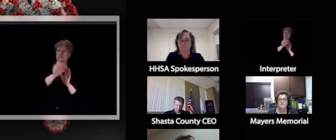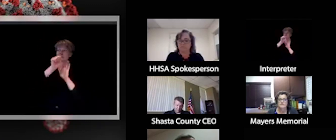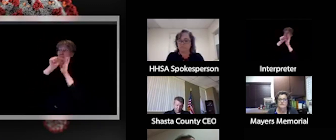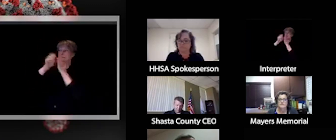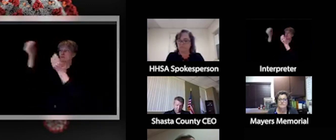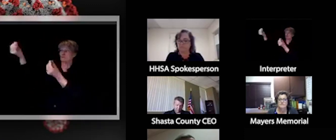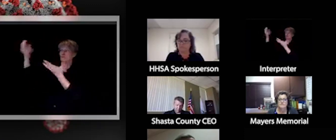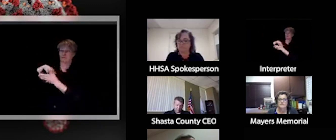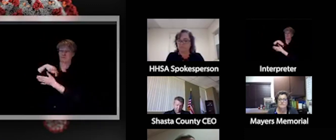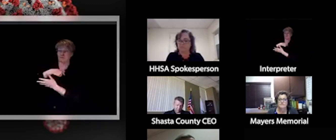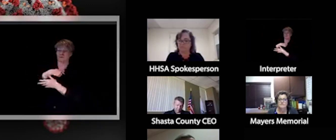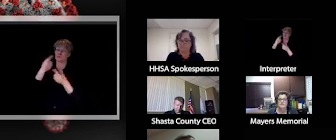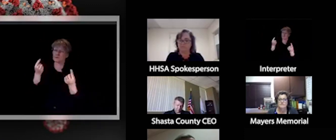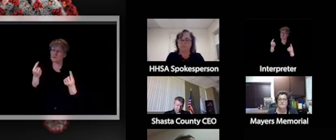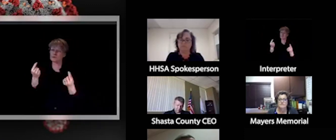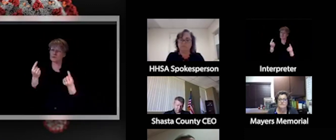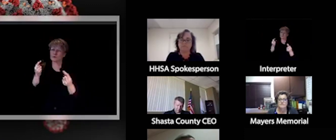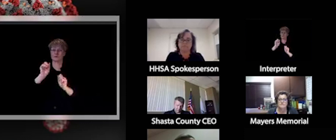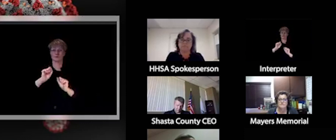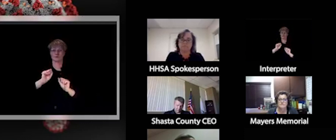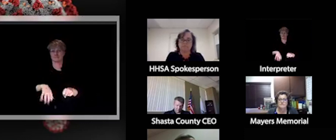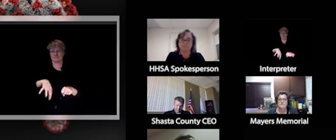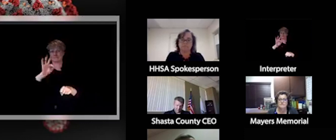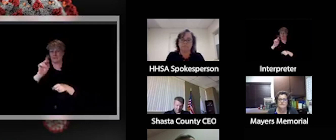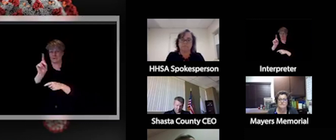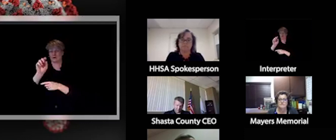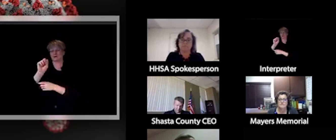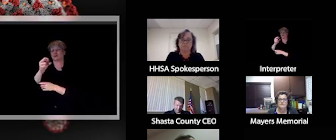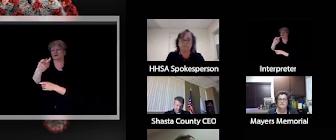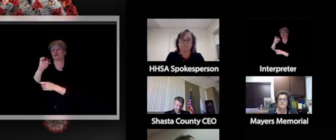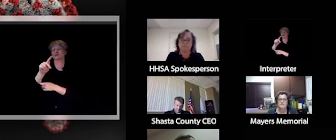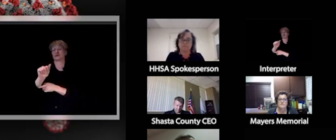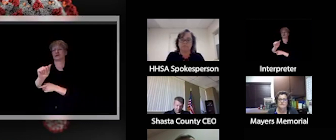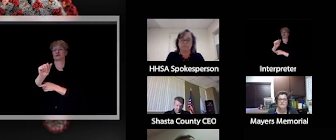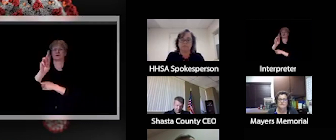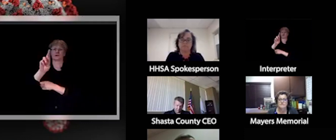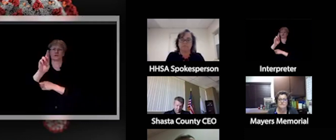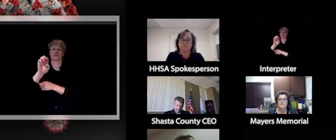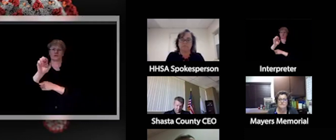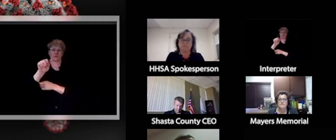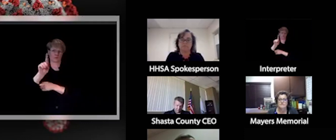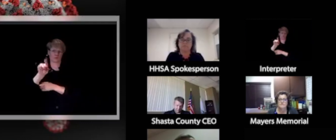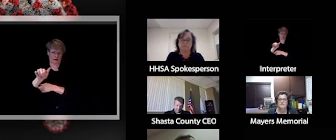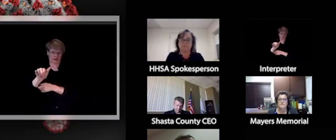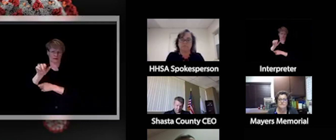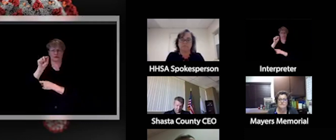website, ShastaReady.org. So, we need them to do our part in that regard. One of the